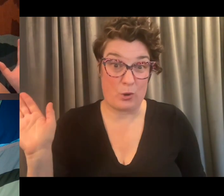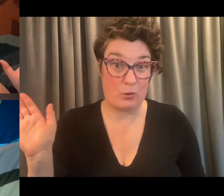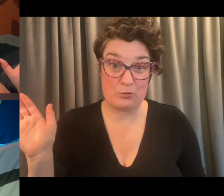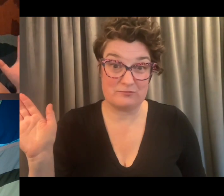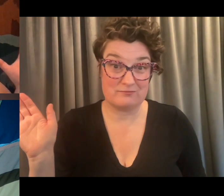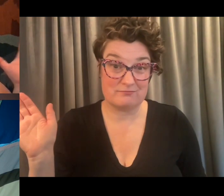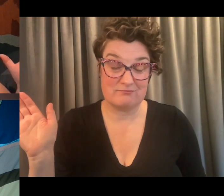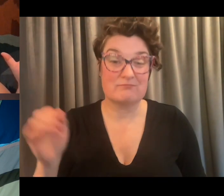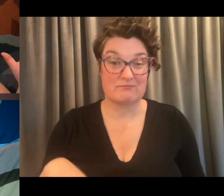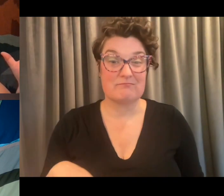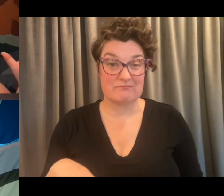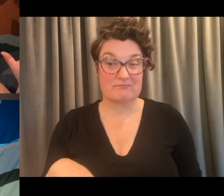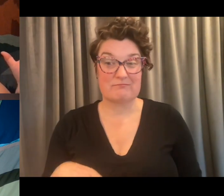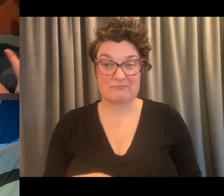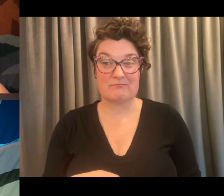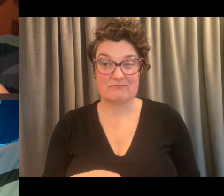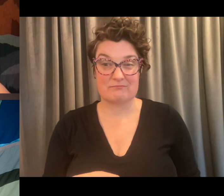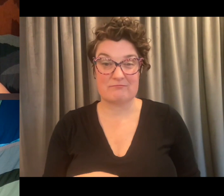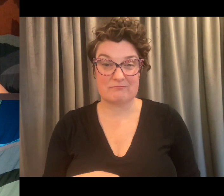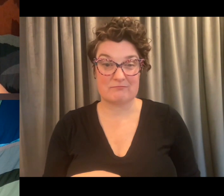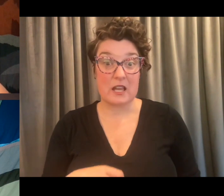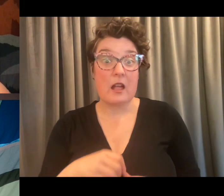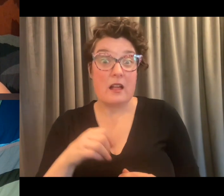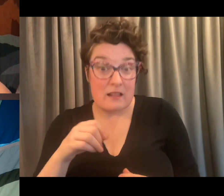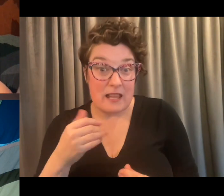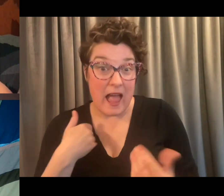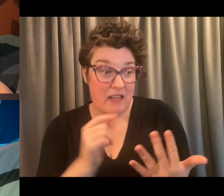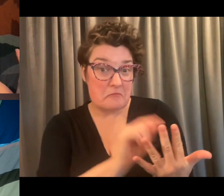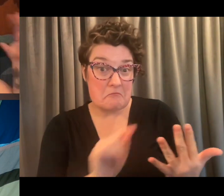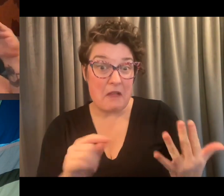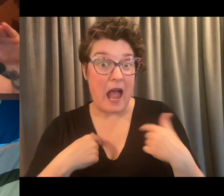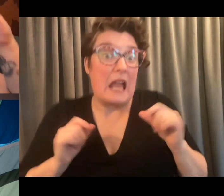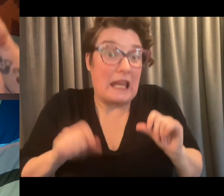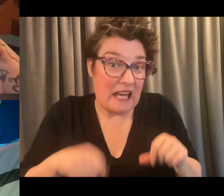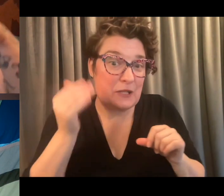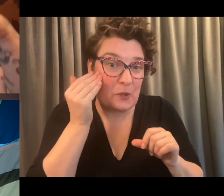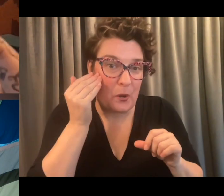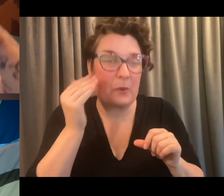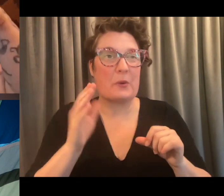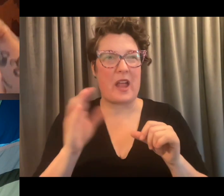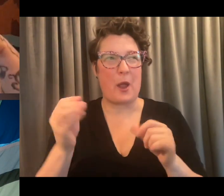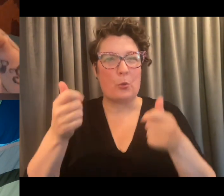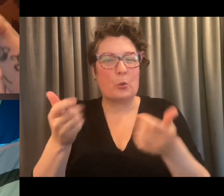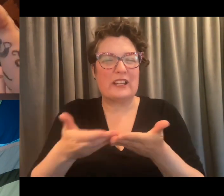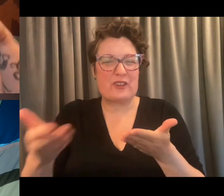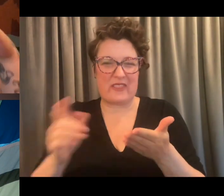Nomy: And there's certain things that I can know and what are the things that are right on that precipice